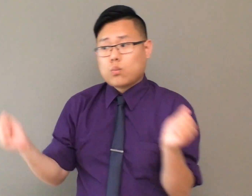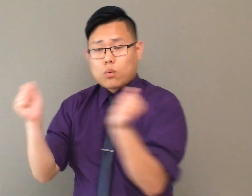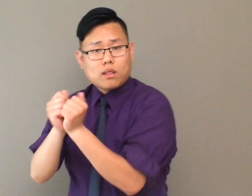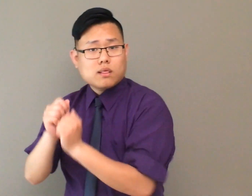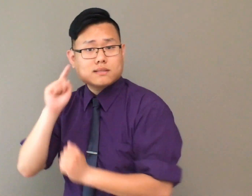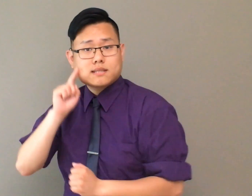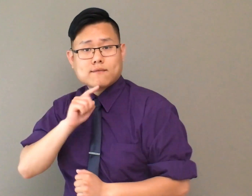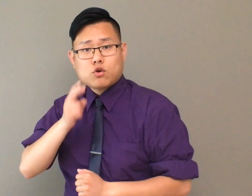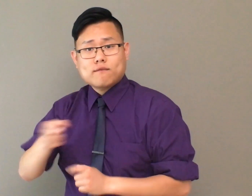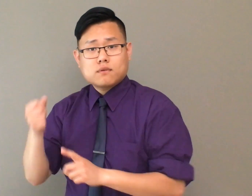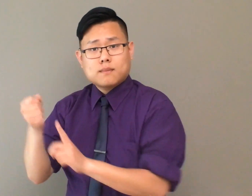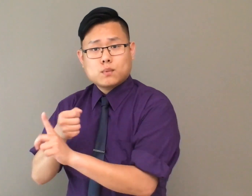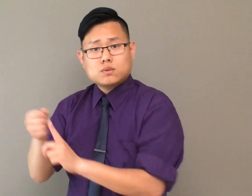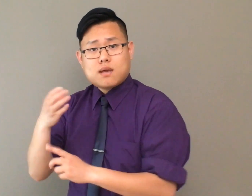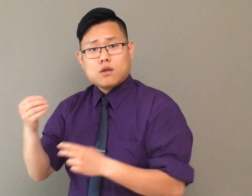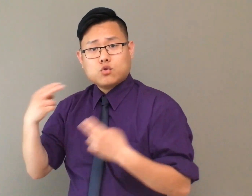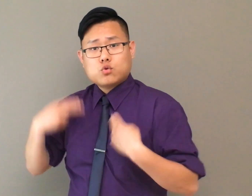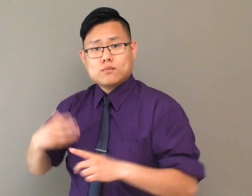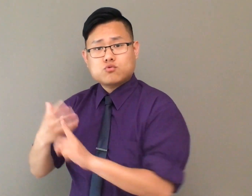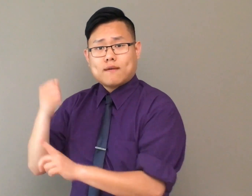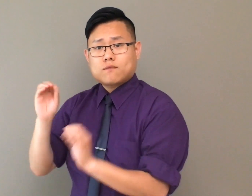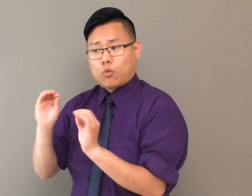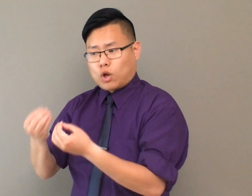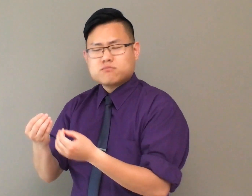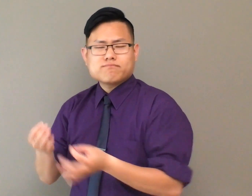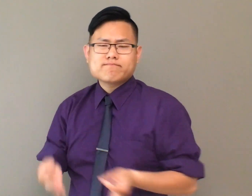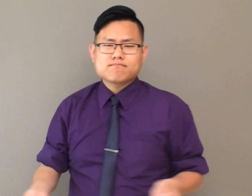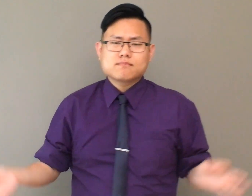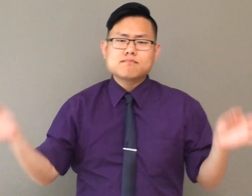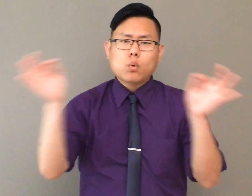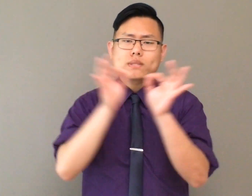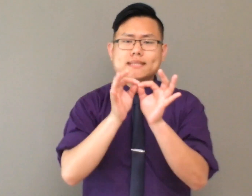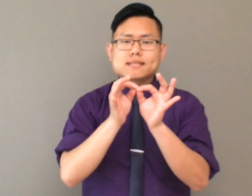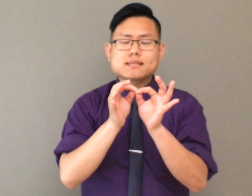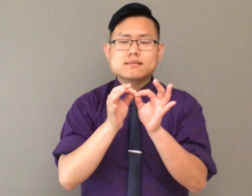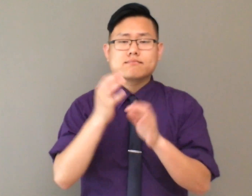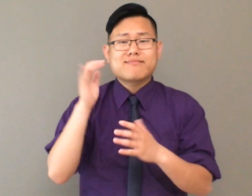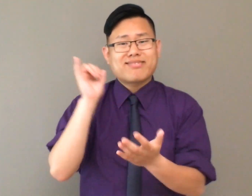with deaf and hard of hearing abuse and human trafficking organizations is critical. This